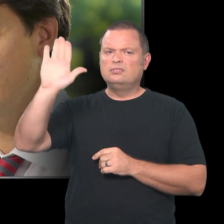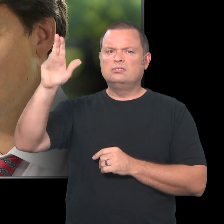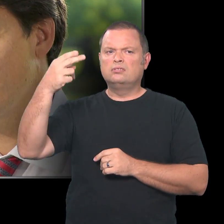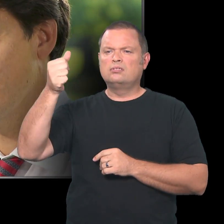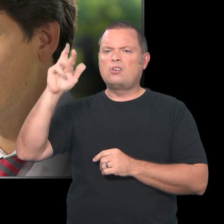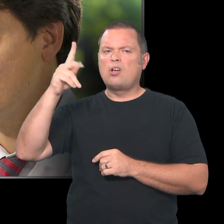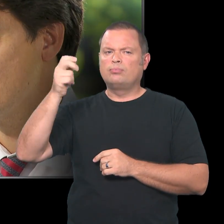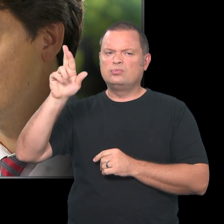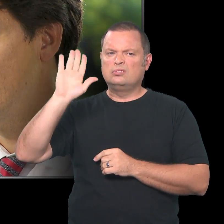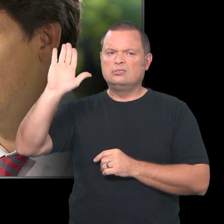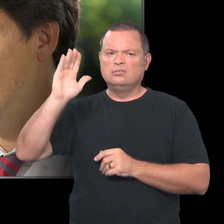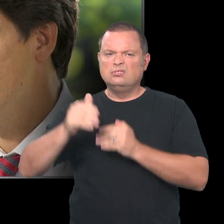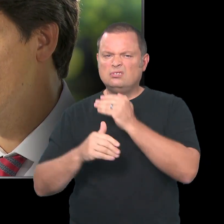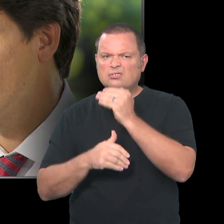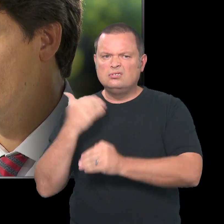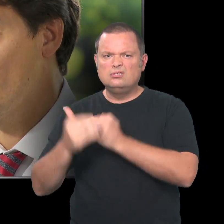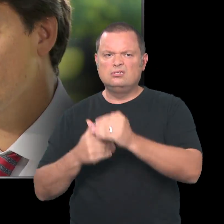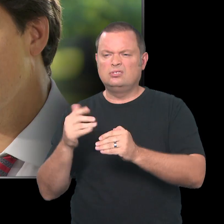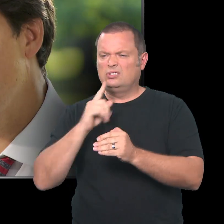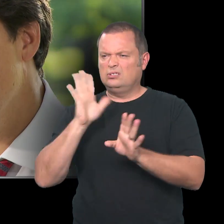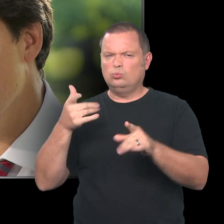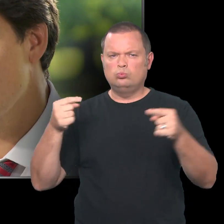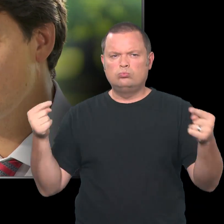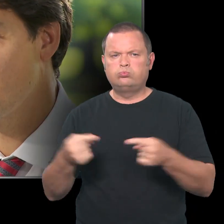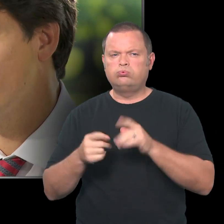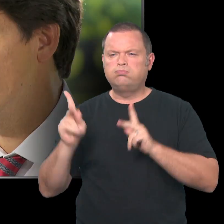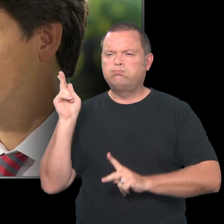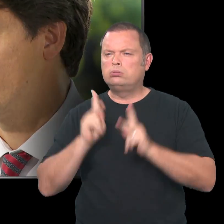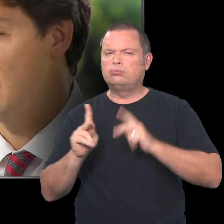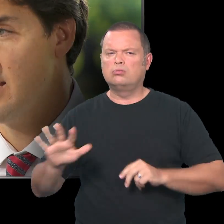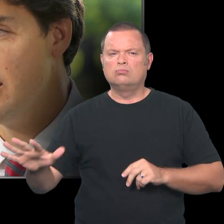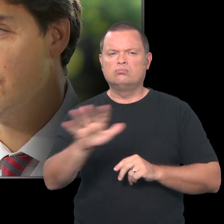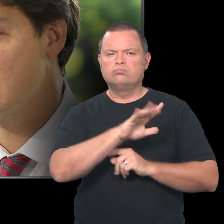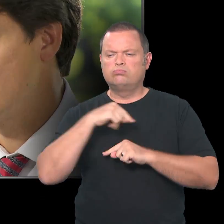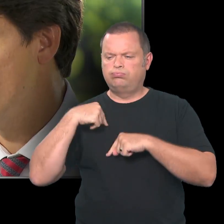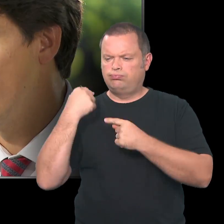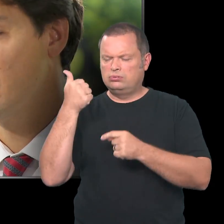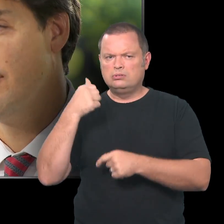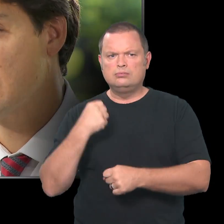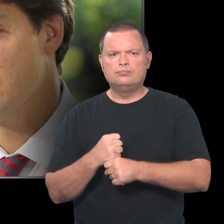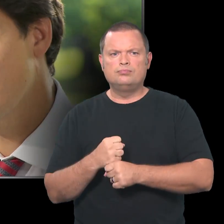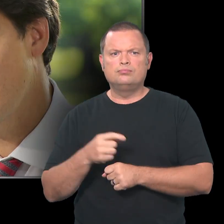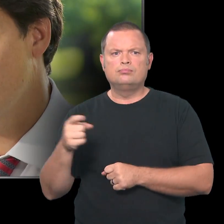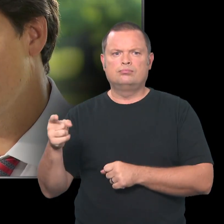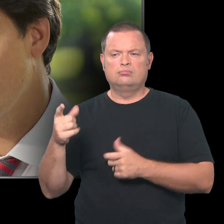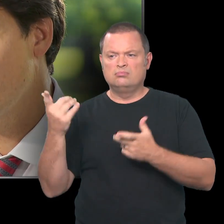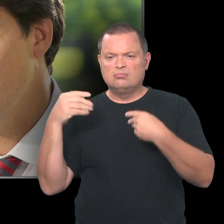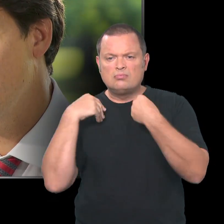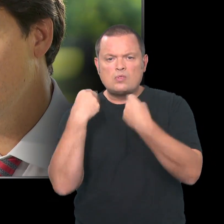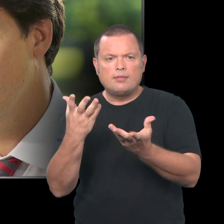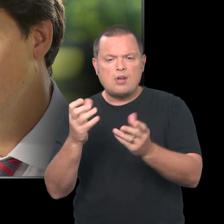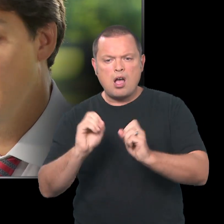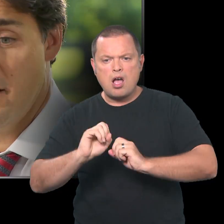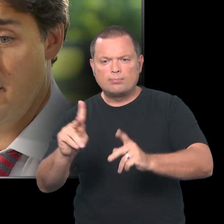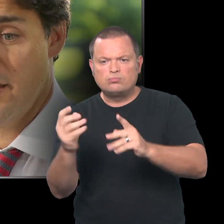Mr. Harper and his Conservative Party have put forward an agenda that has hurt Canadians for ten years.